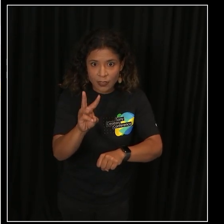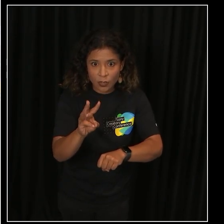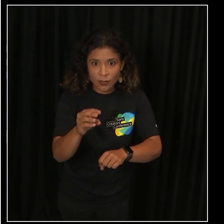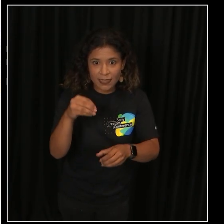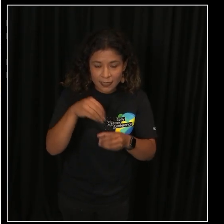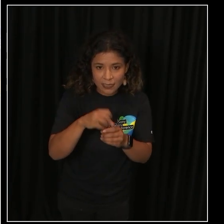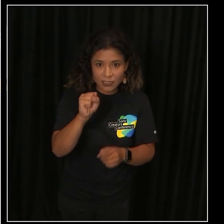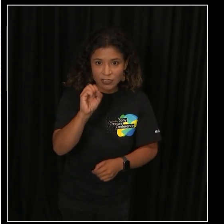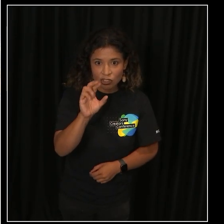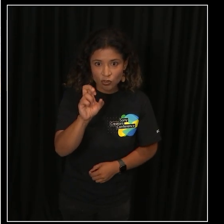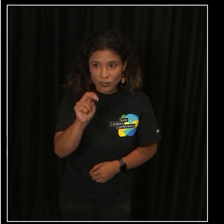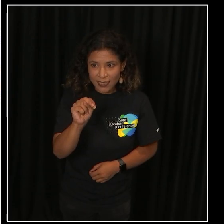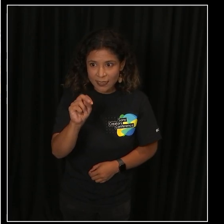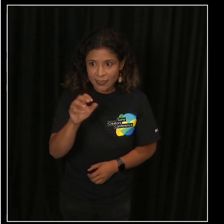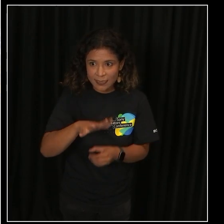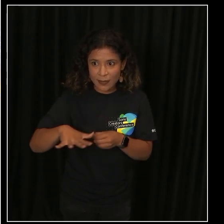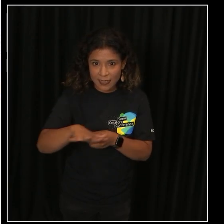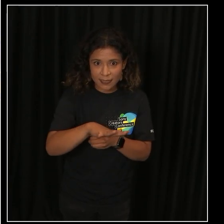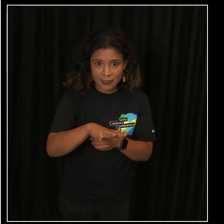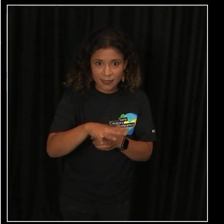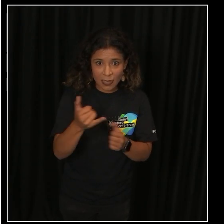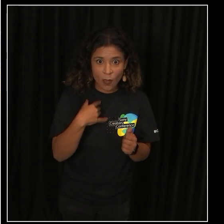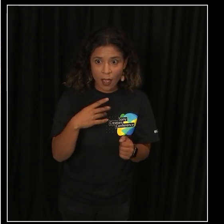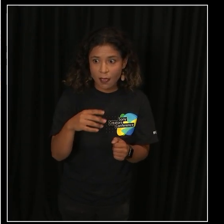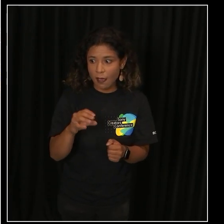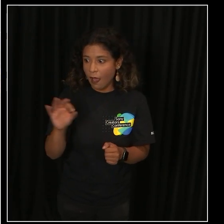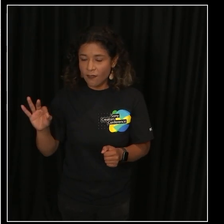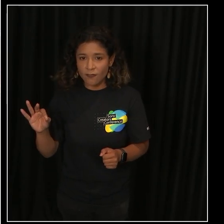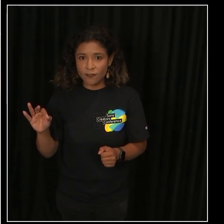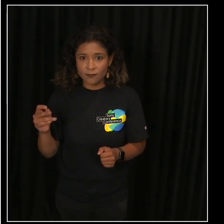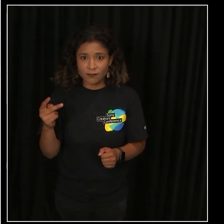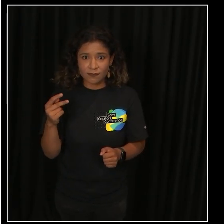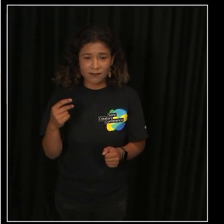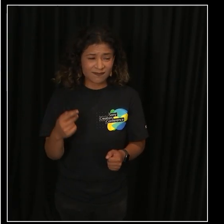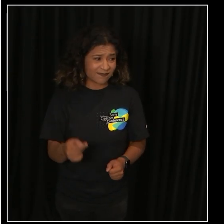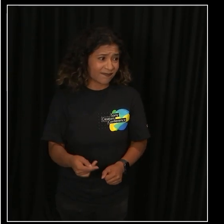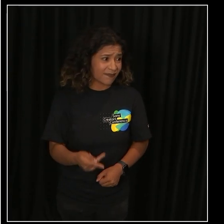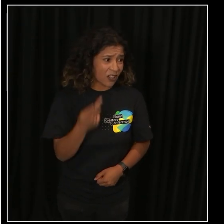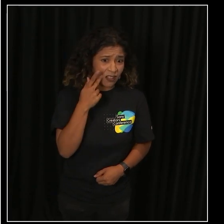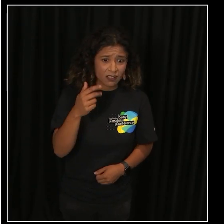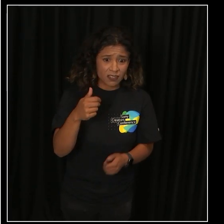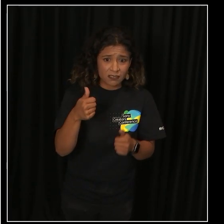And as you can see, things are quite a lot worse. It looks a lot flatter and a lot less detailed.